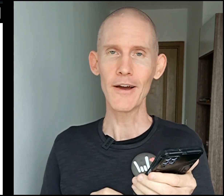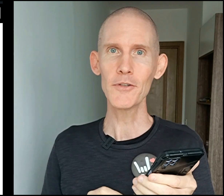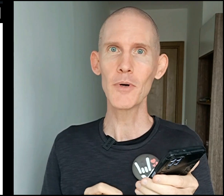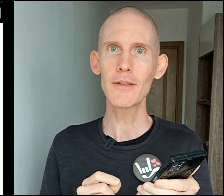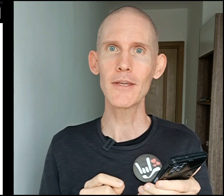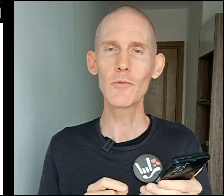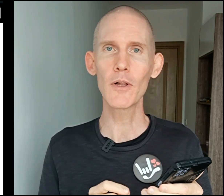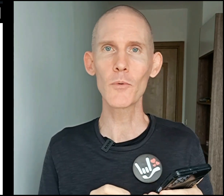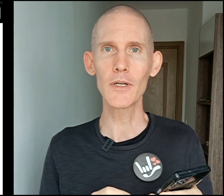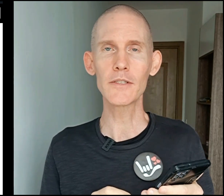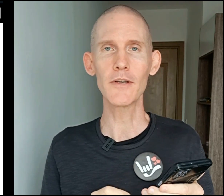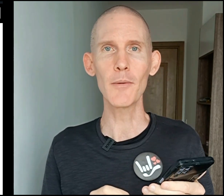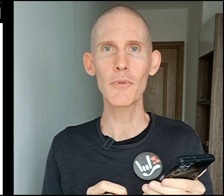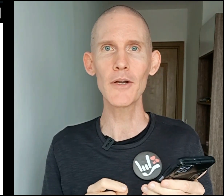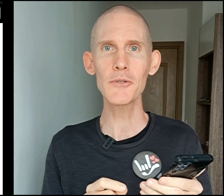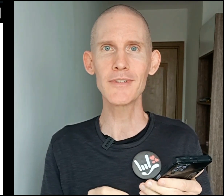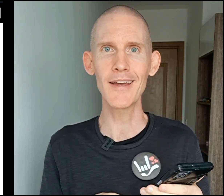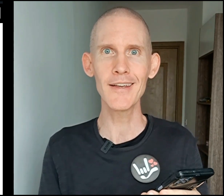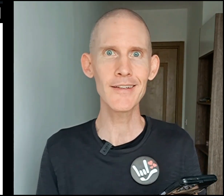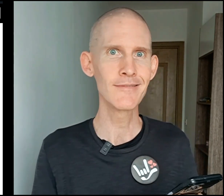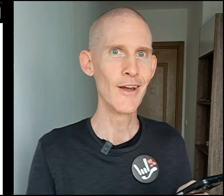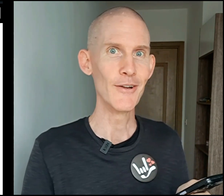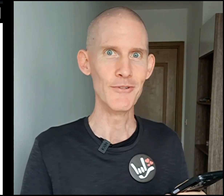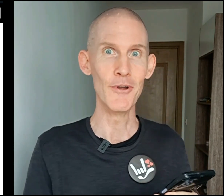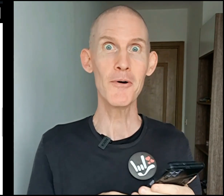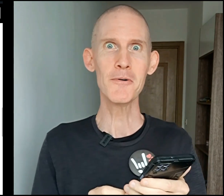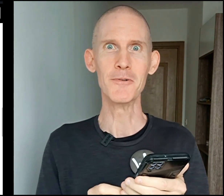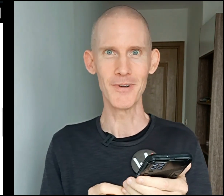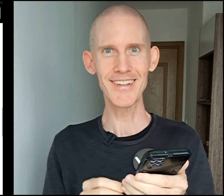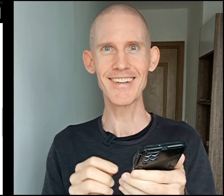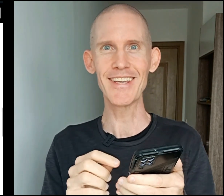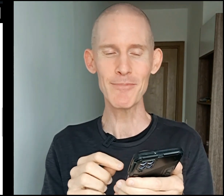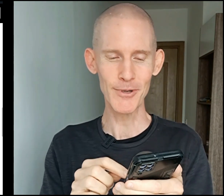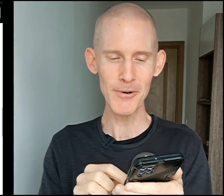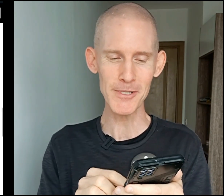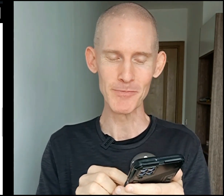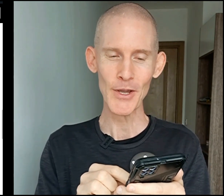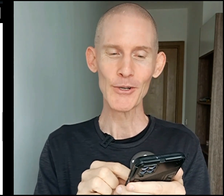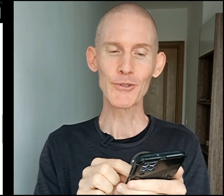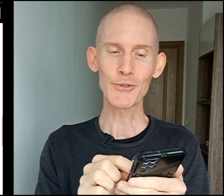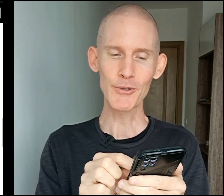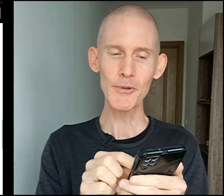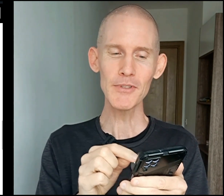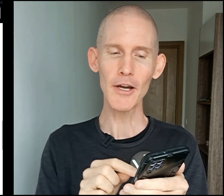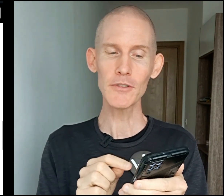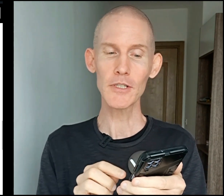now, you might think, well are we going to stop there? is that it? no, we're going to keep going so, scroll down